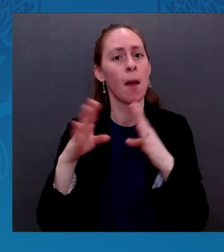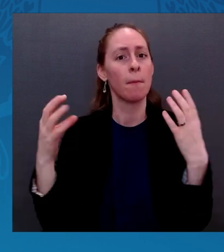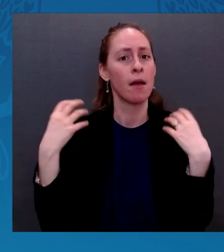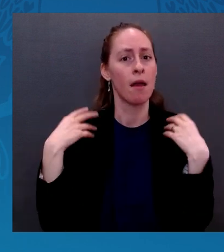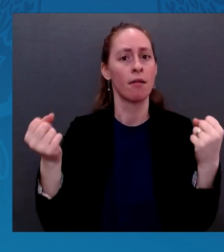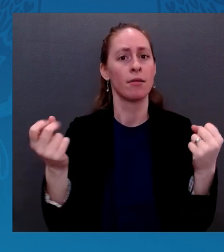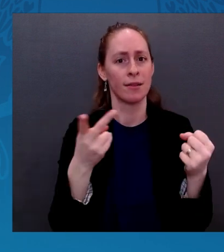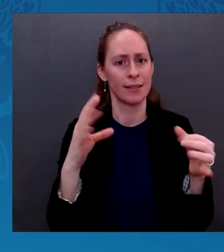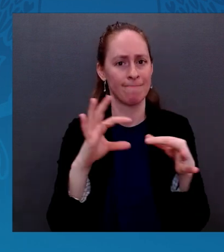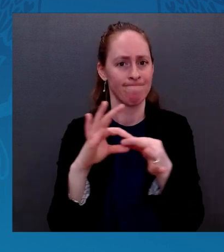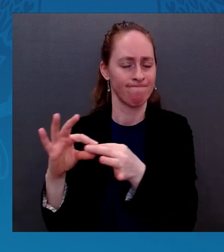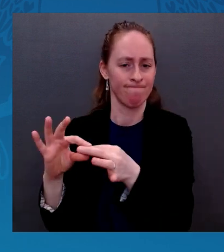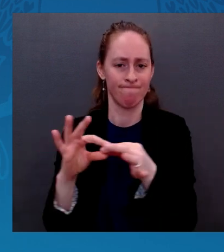You will find an educational issue.